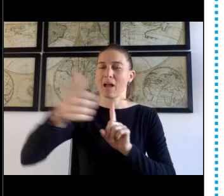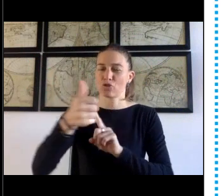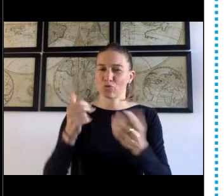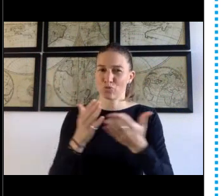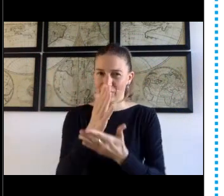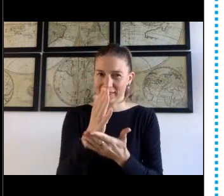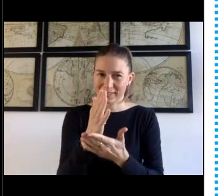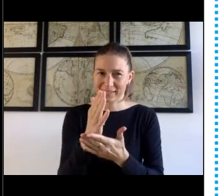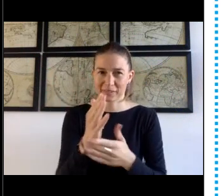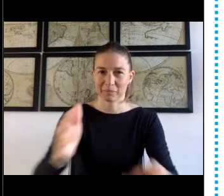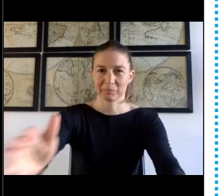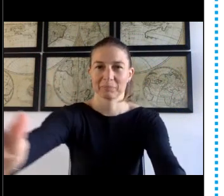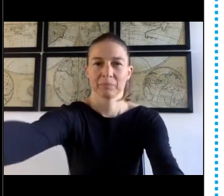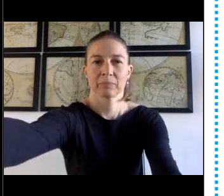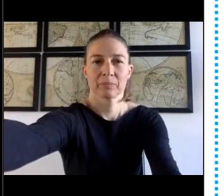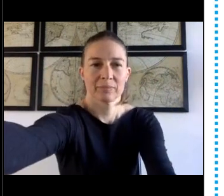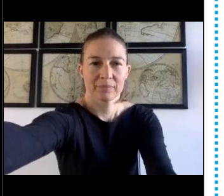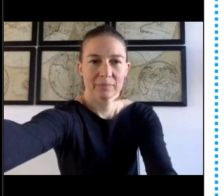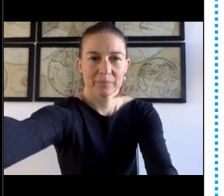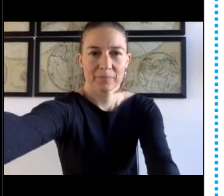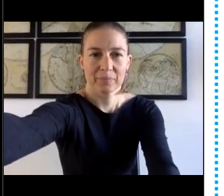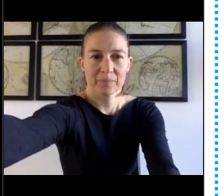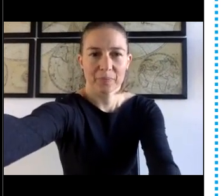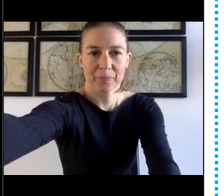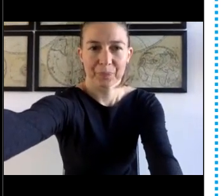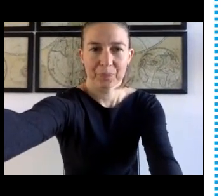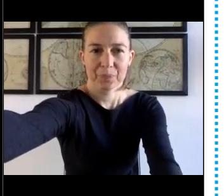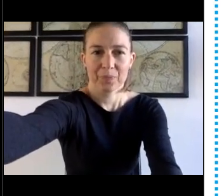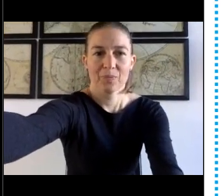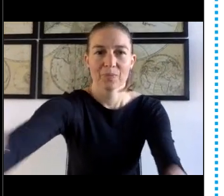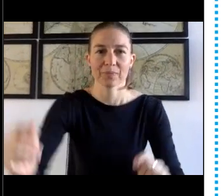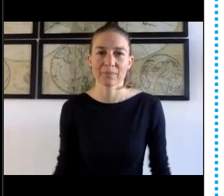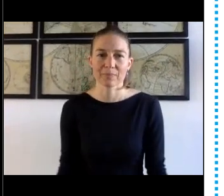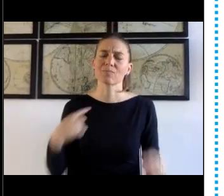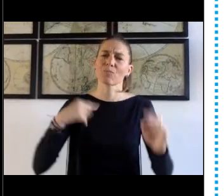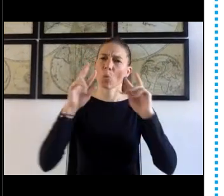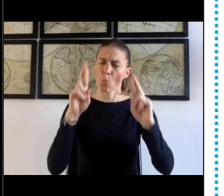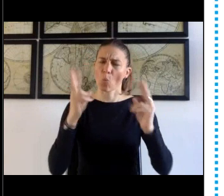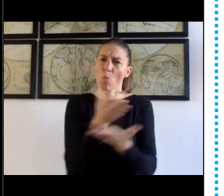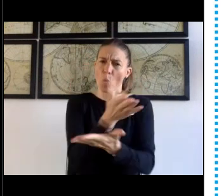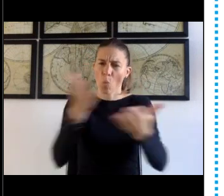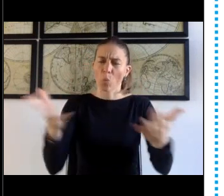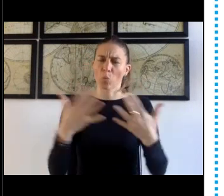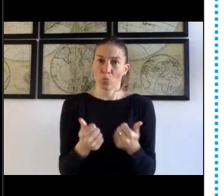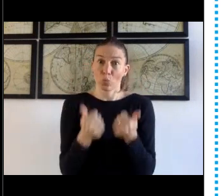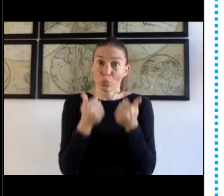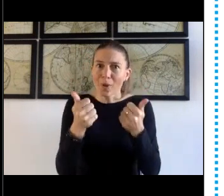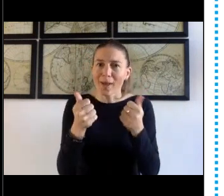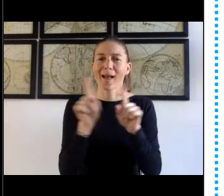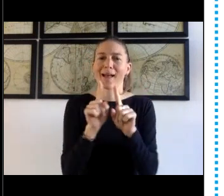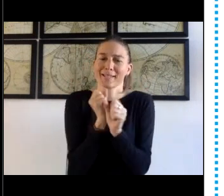Today I hope that everyone is well and safe and that you are having a good start of the morning.